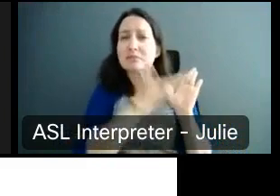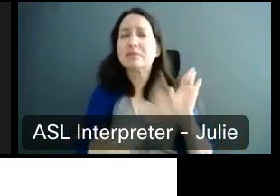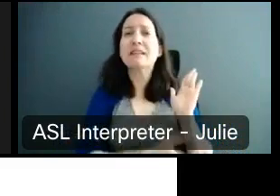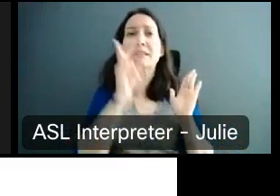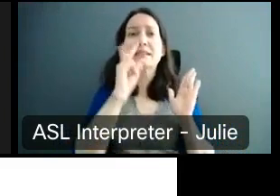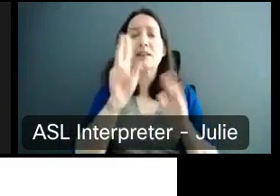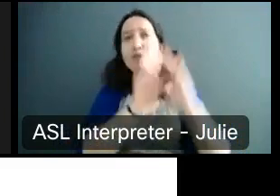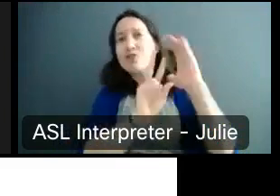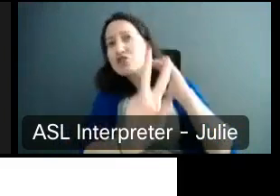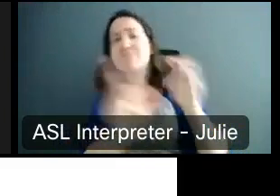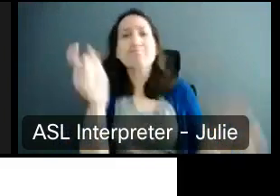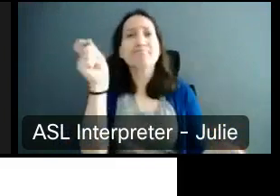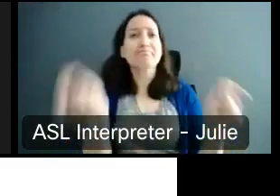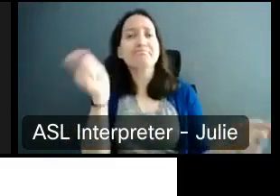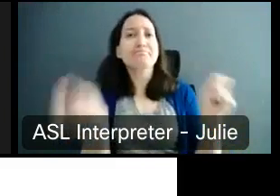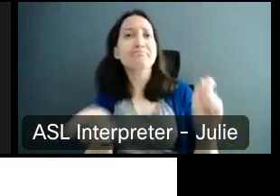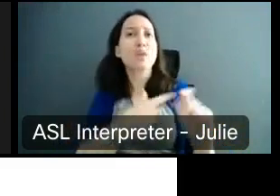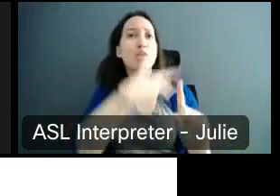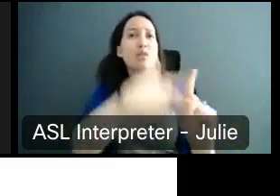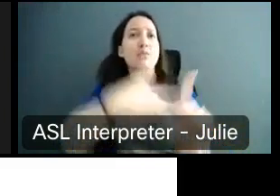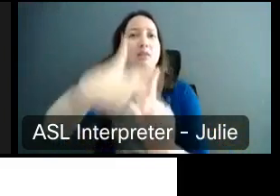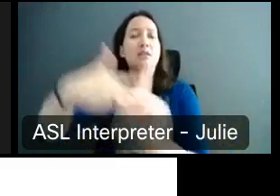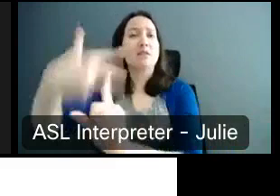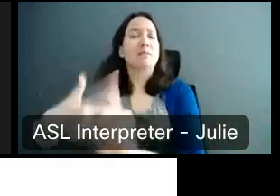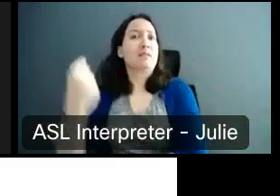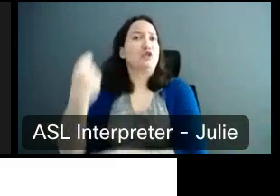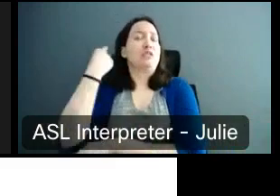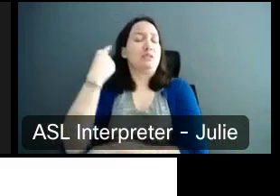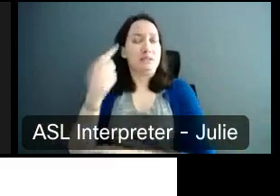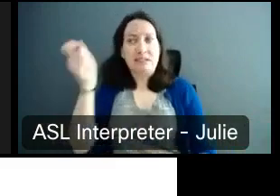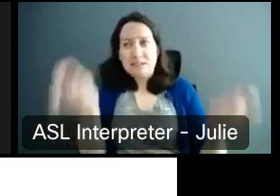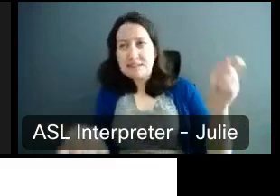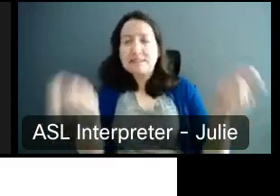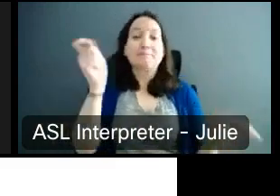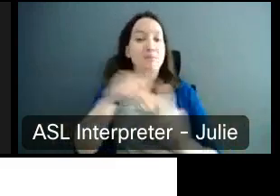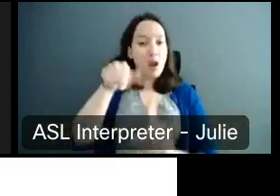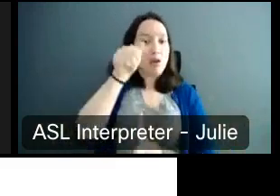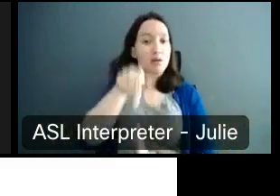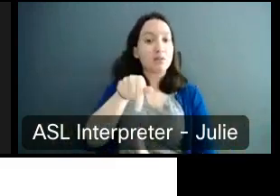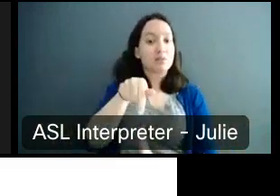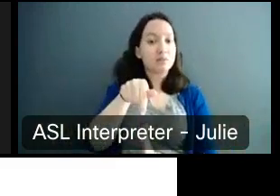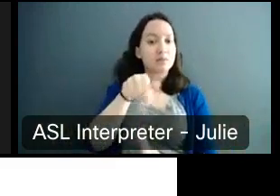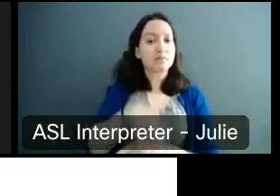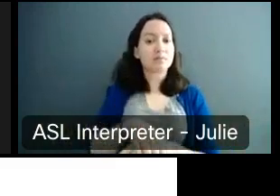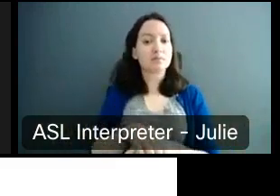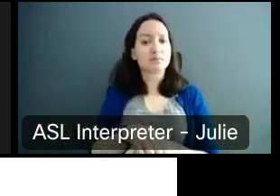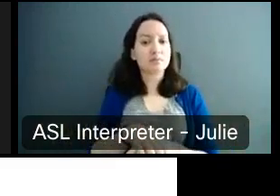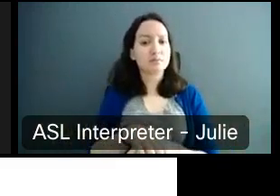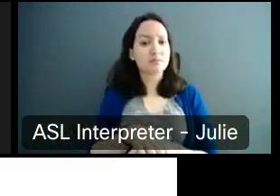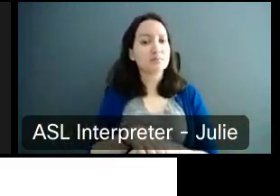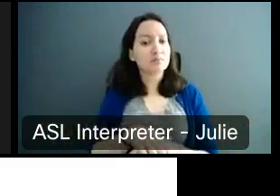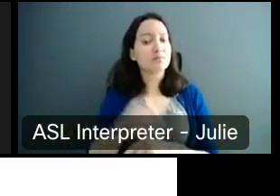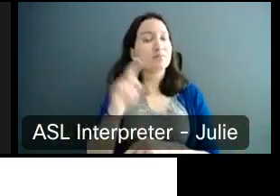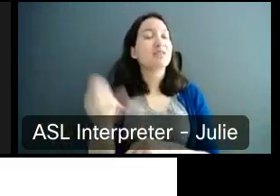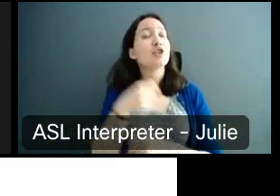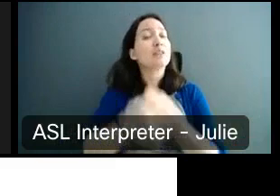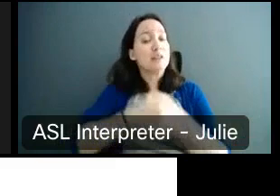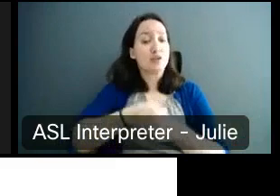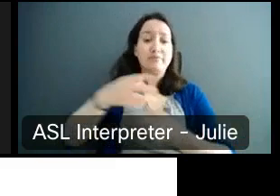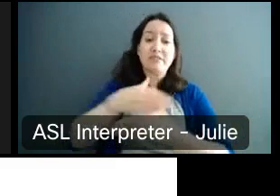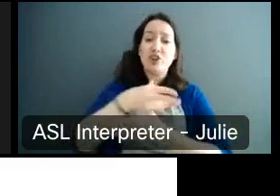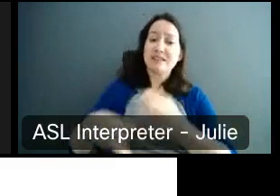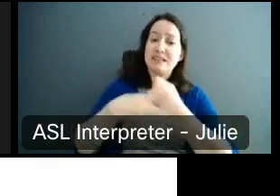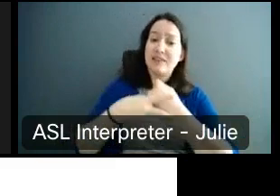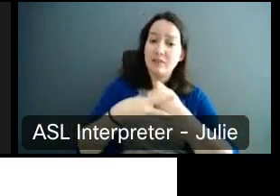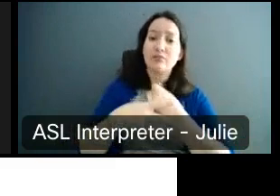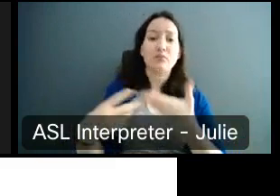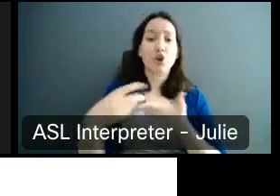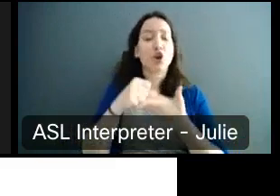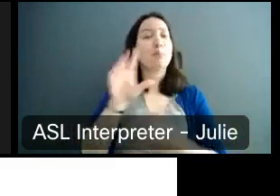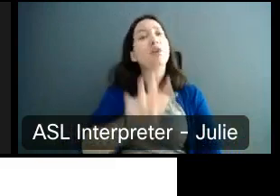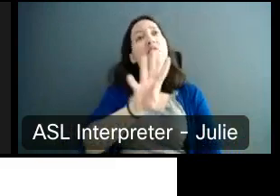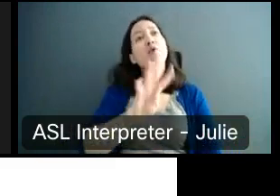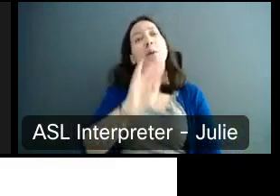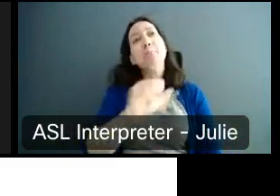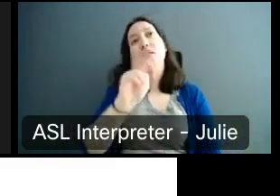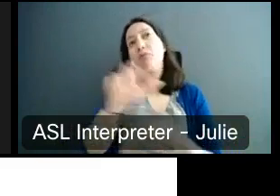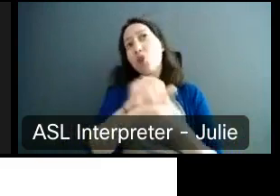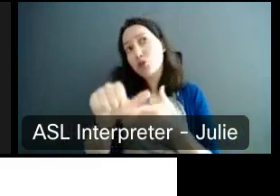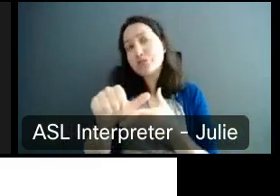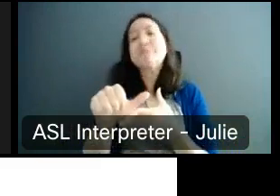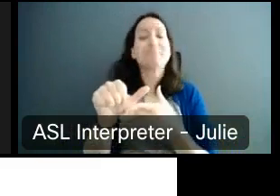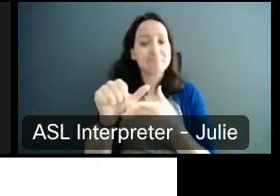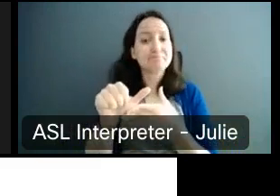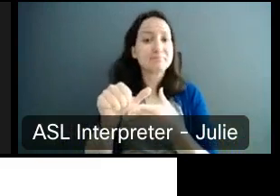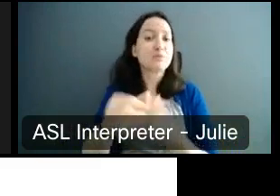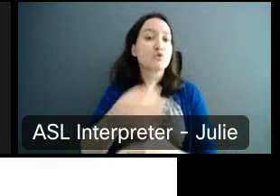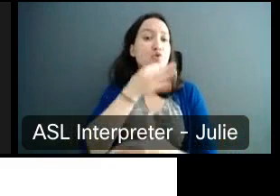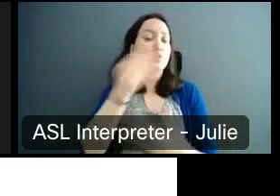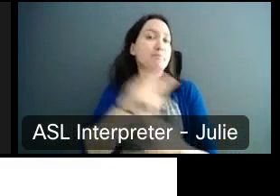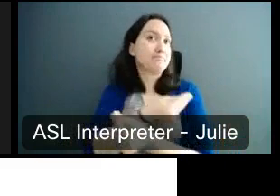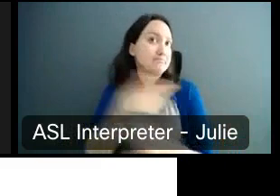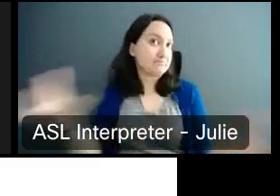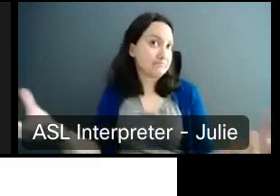Adjusted throughout the quarters last year, but at the end of the day, we did have a another year of shared savings in an performance payment of around 4Million dollars that we will shortly be distributing to our providers and our care teams.